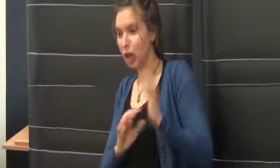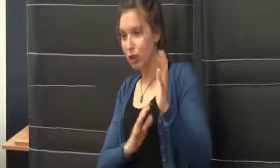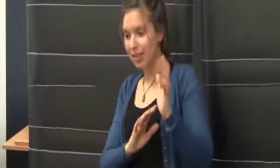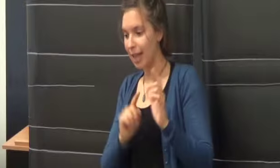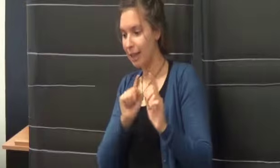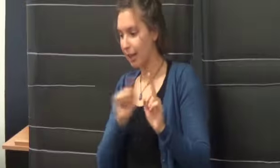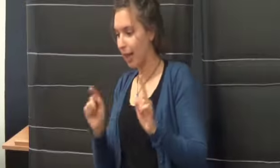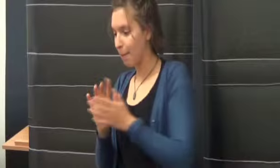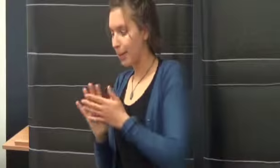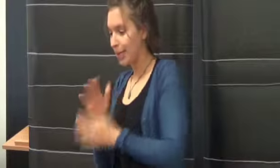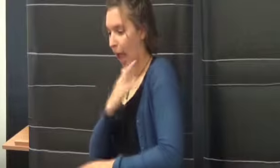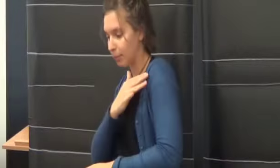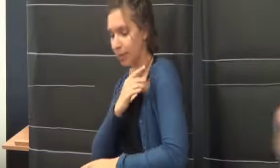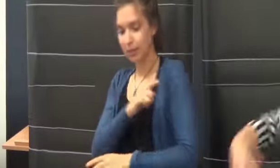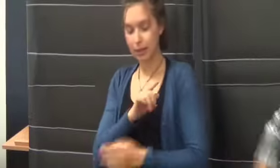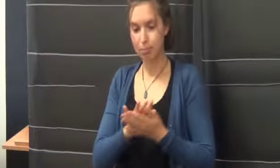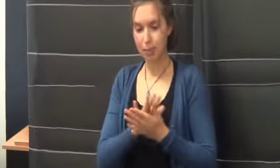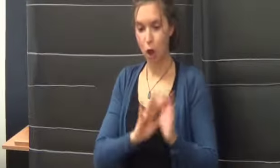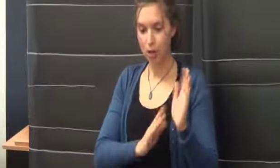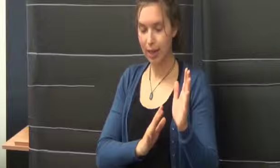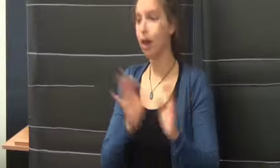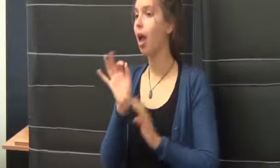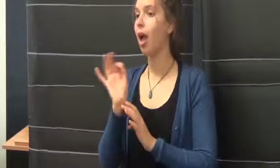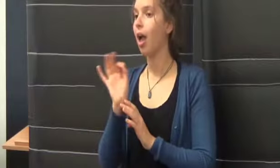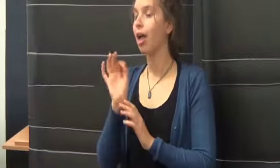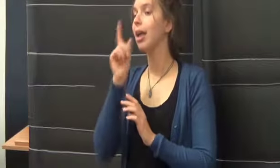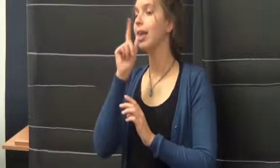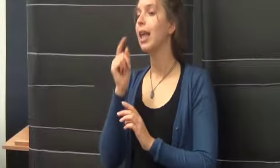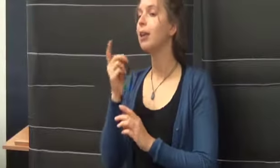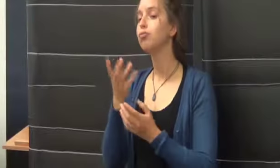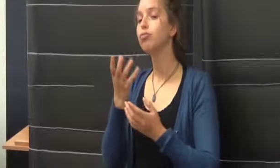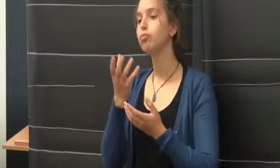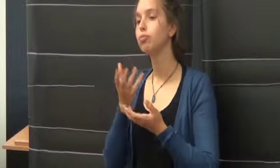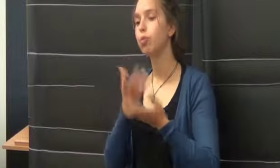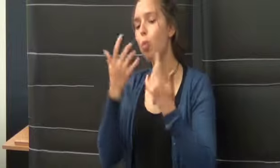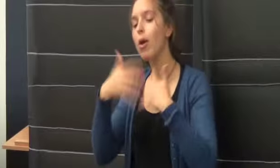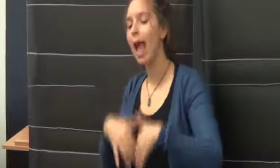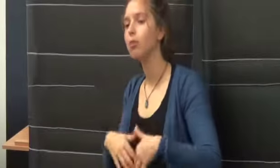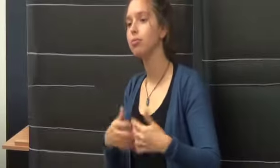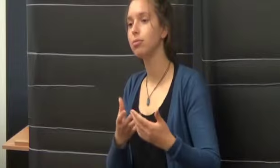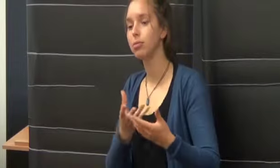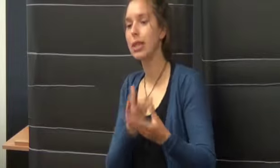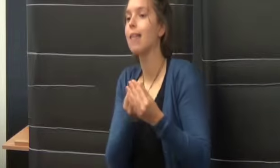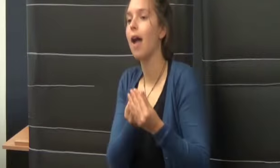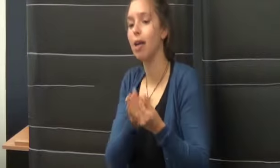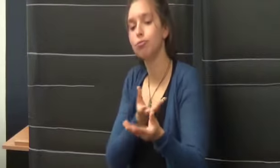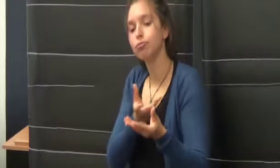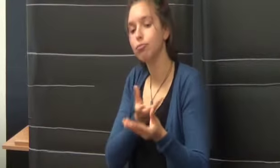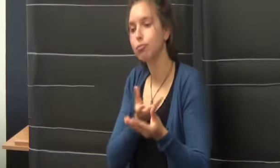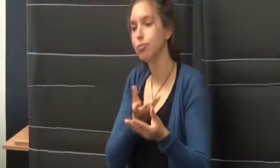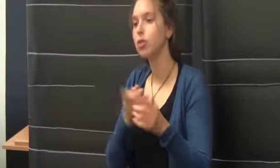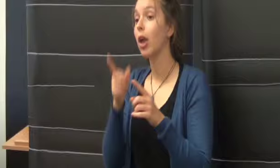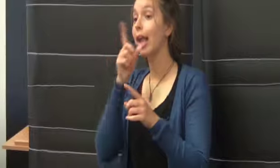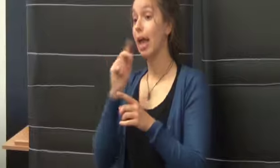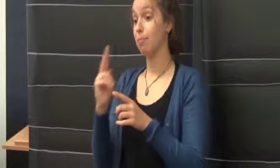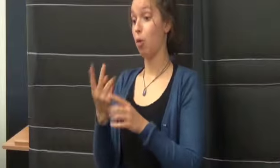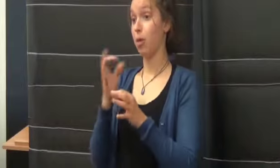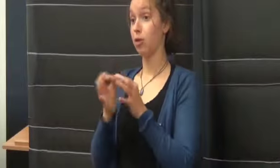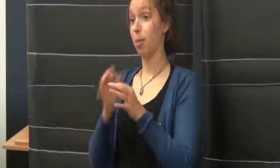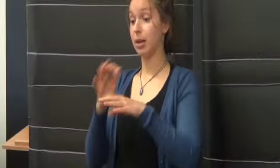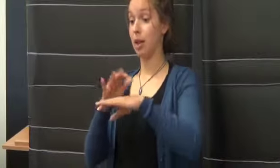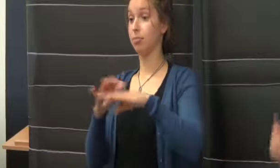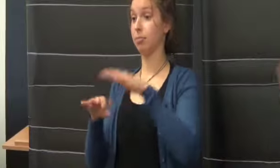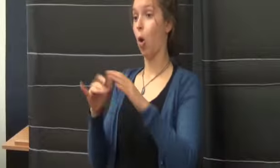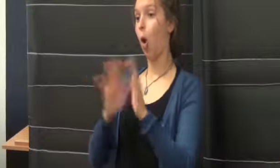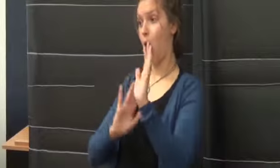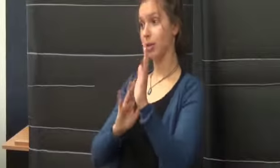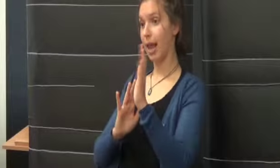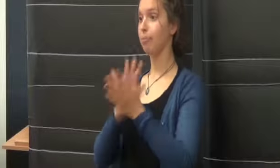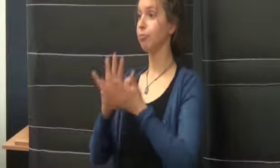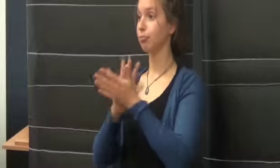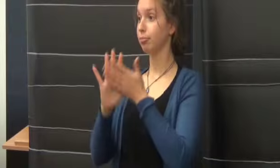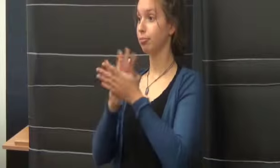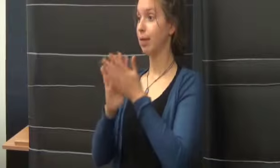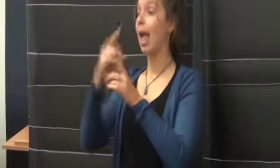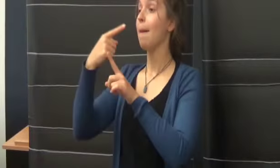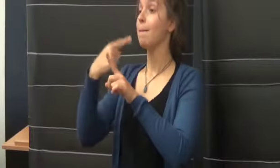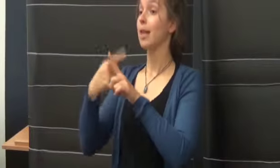You would have an interpreter and you would have someone doing haptics on your back and